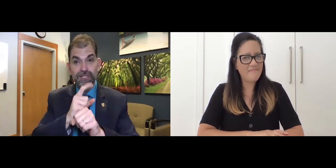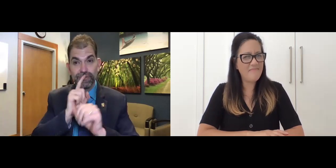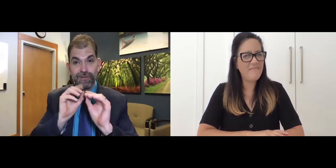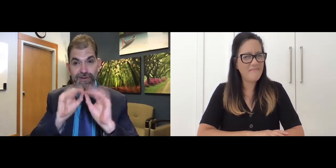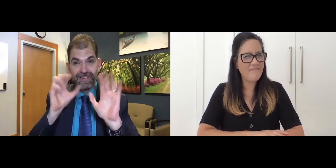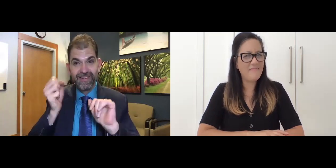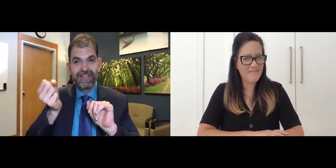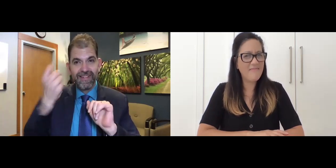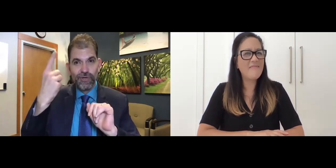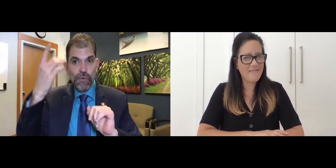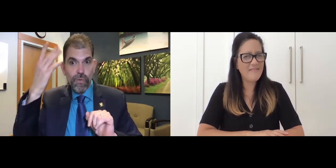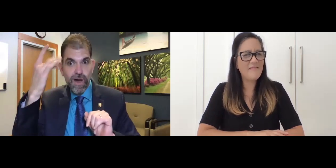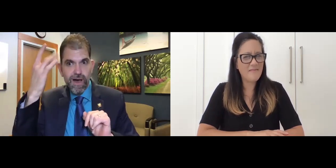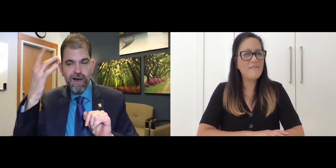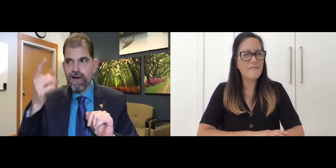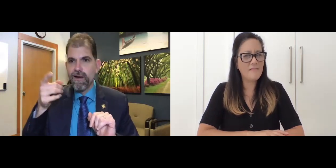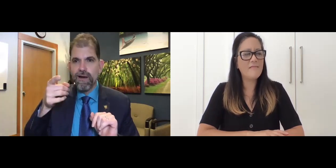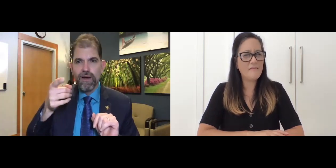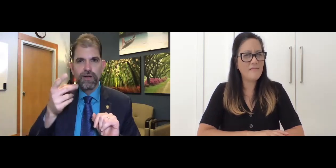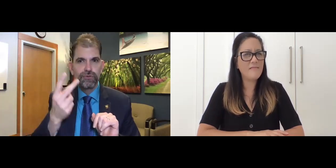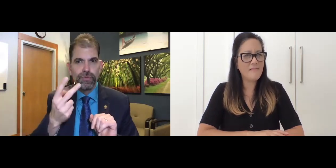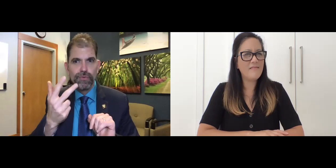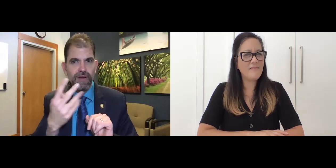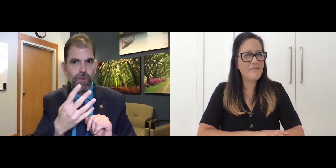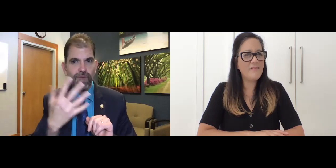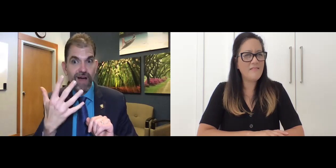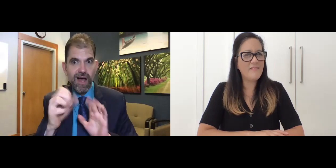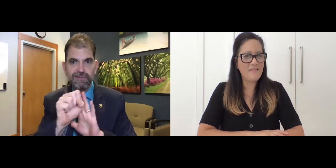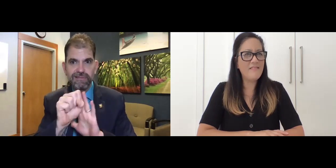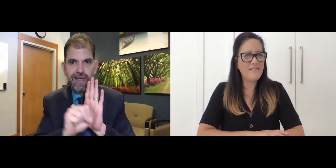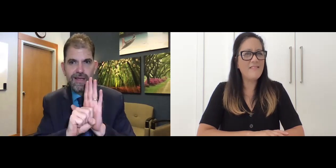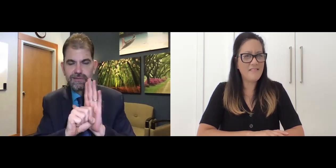decision was made. When she understood clearly